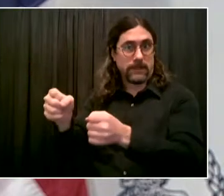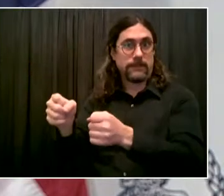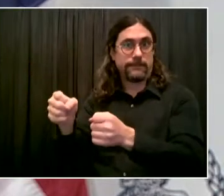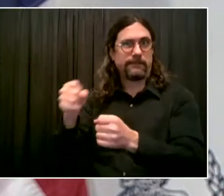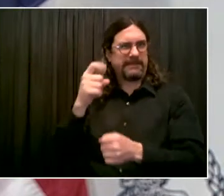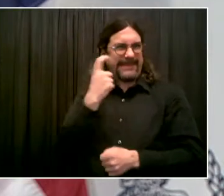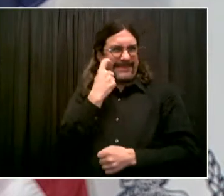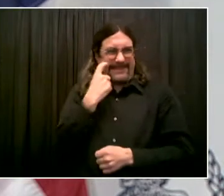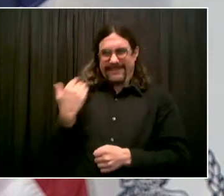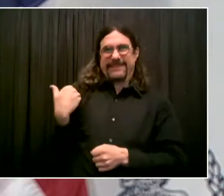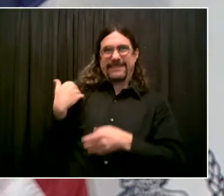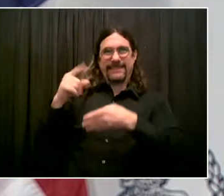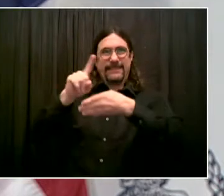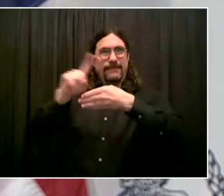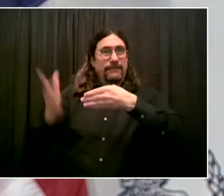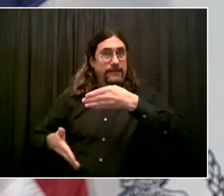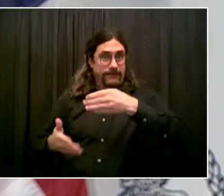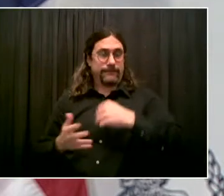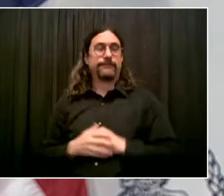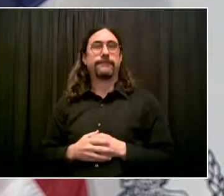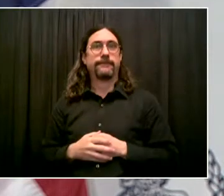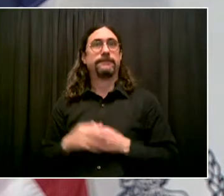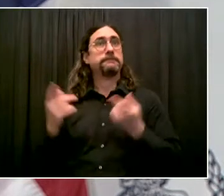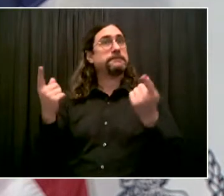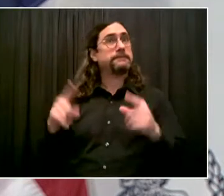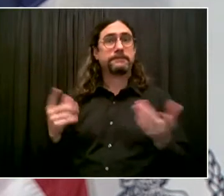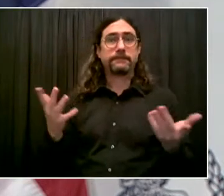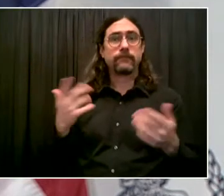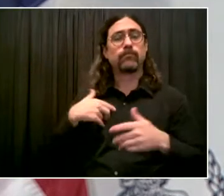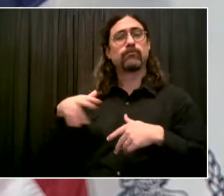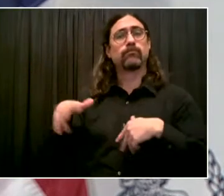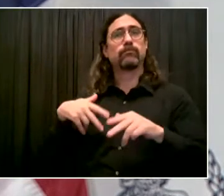STATIOION THIS WEEKEND. AND I WAS